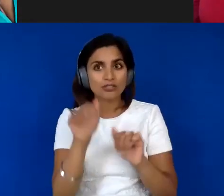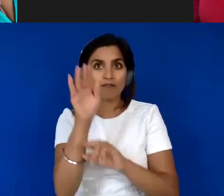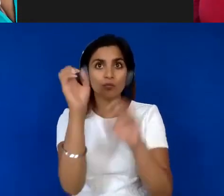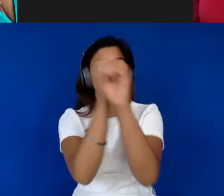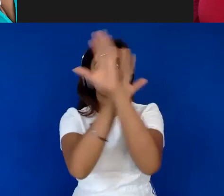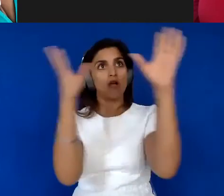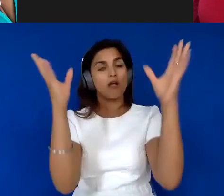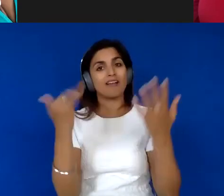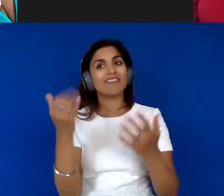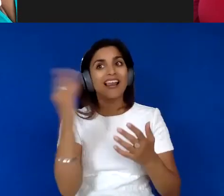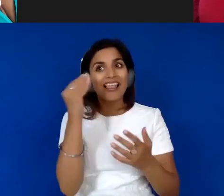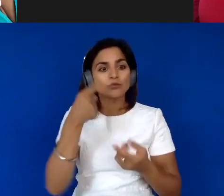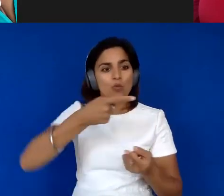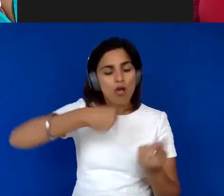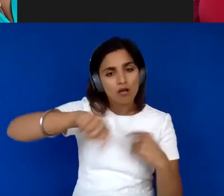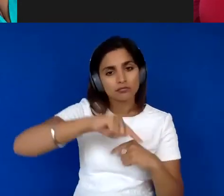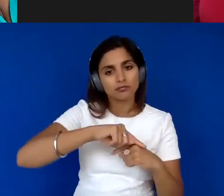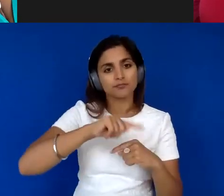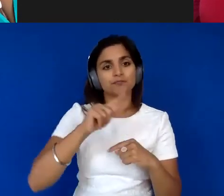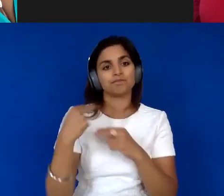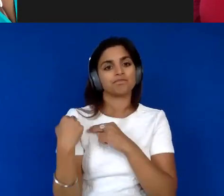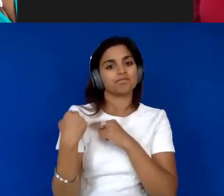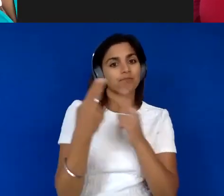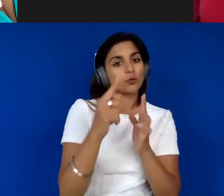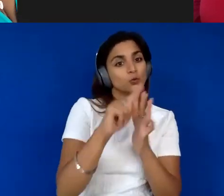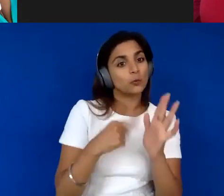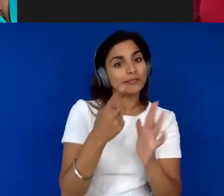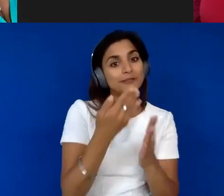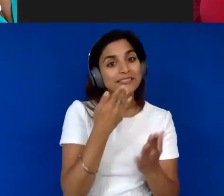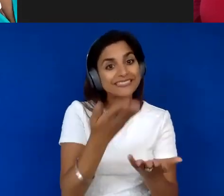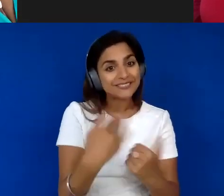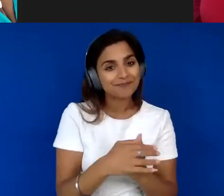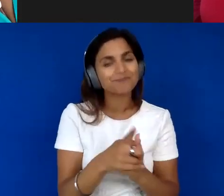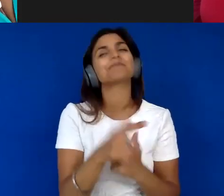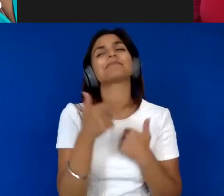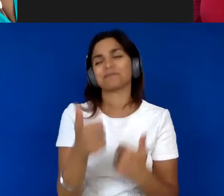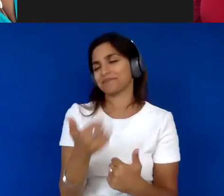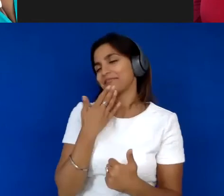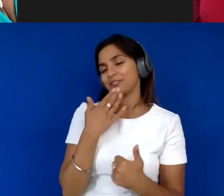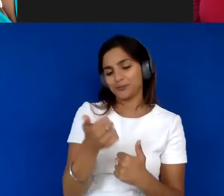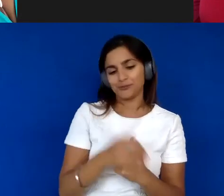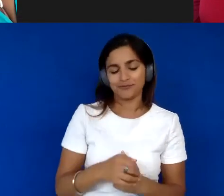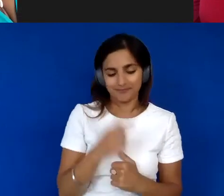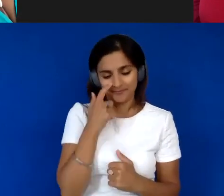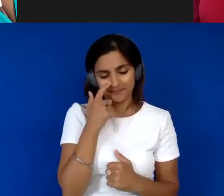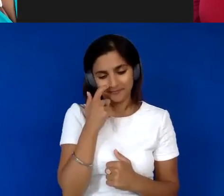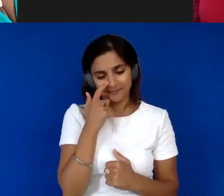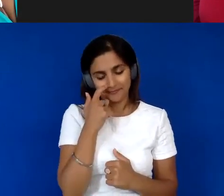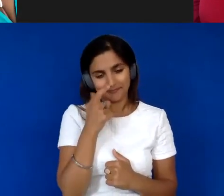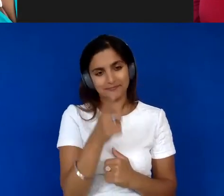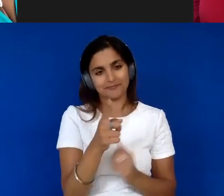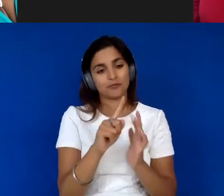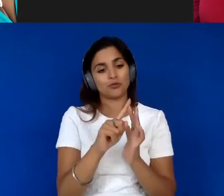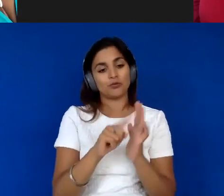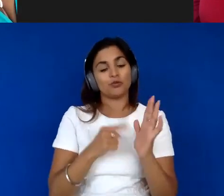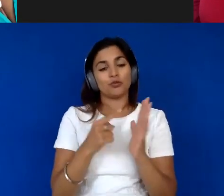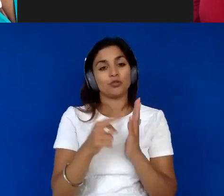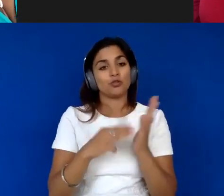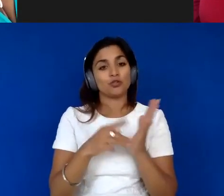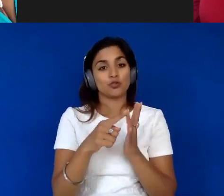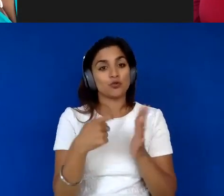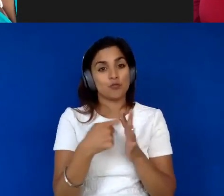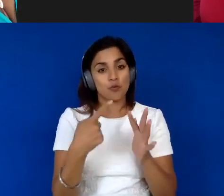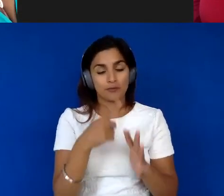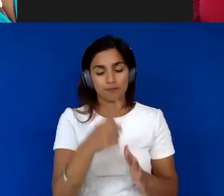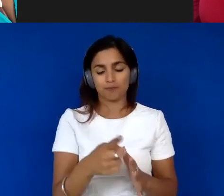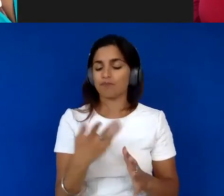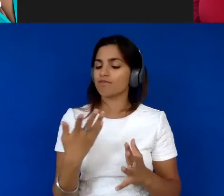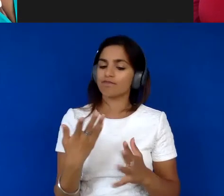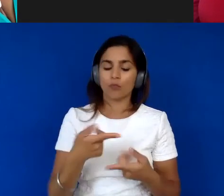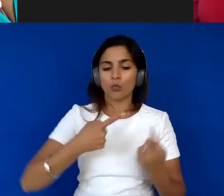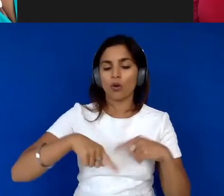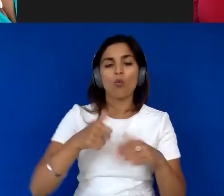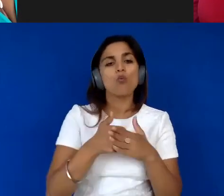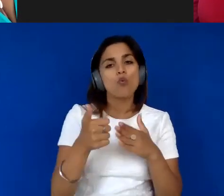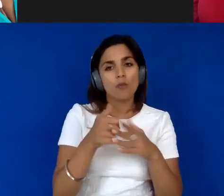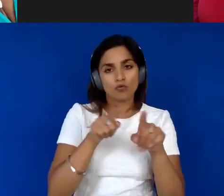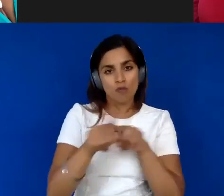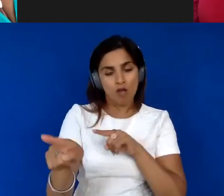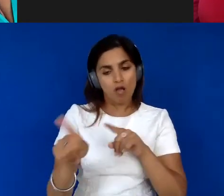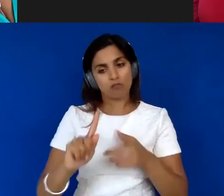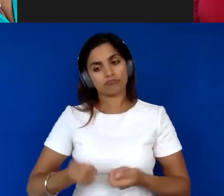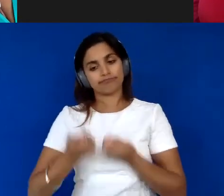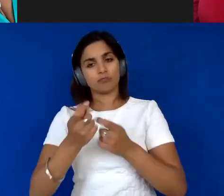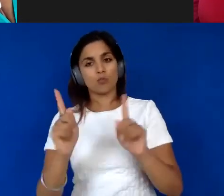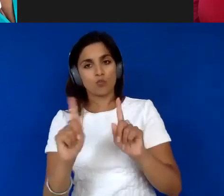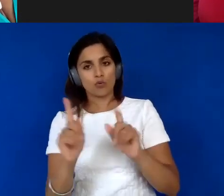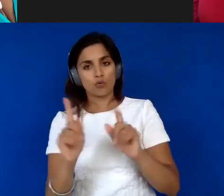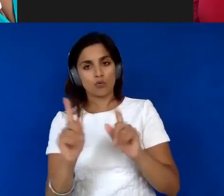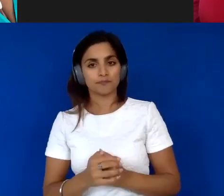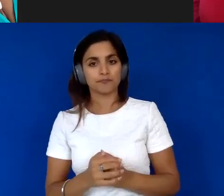Jimmy I'm handle it to you. Something we always try to reference is the fact that it is both